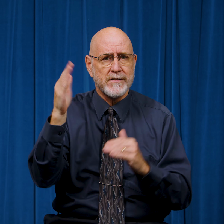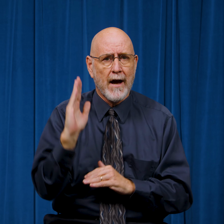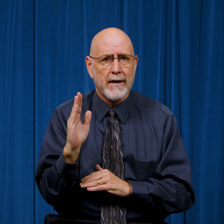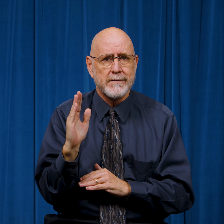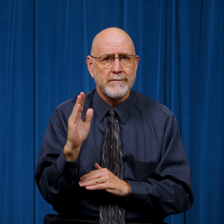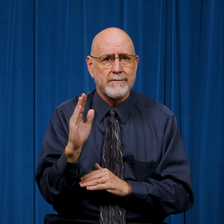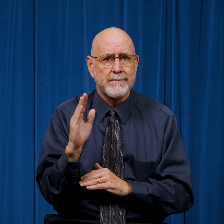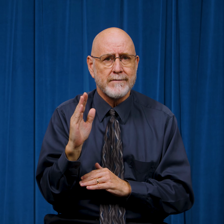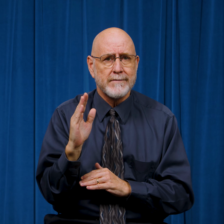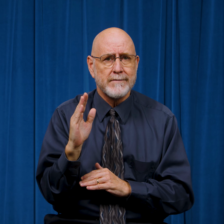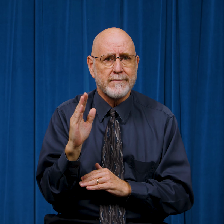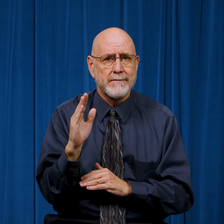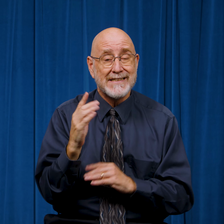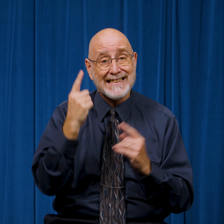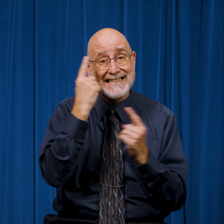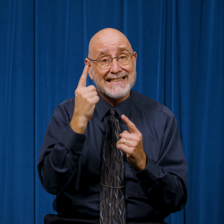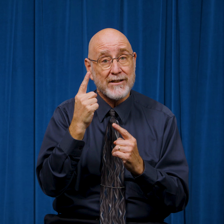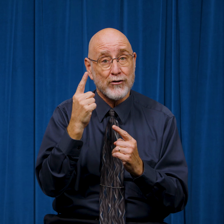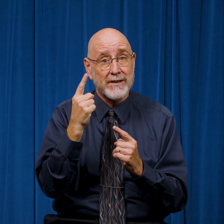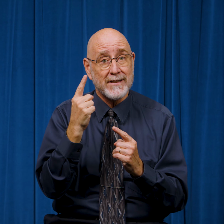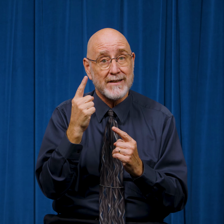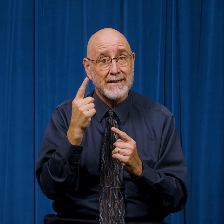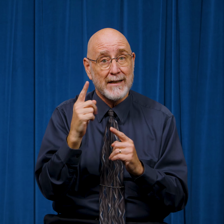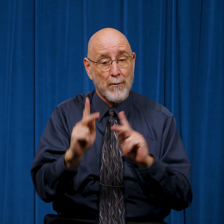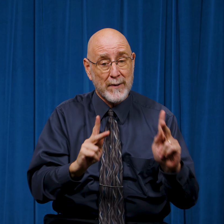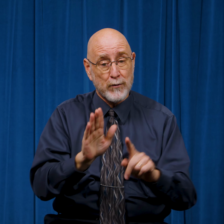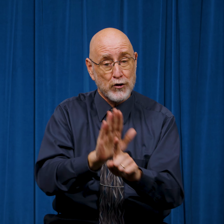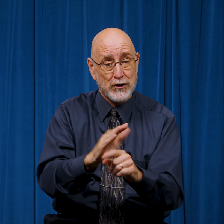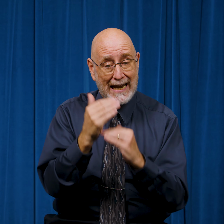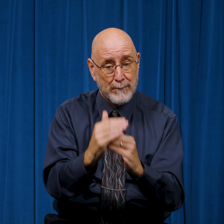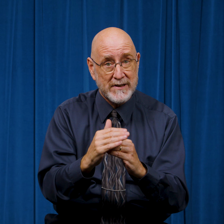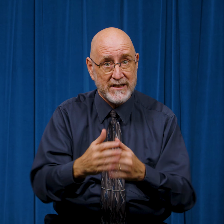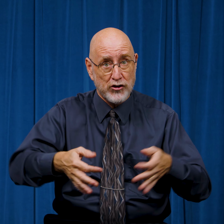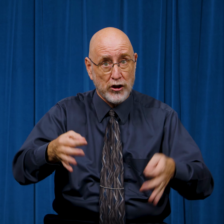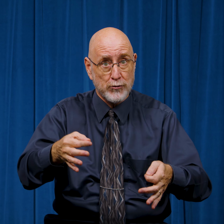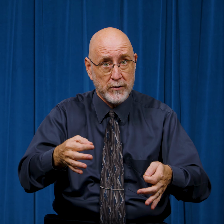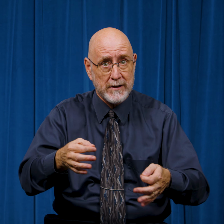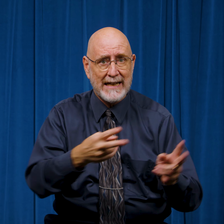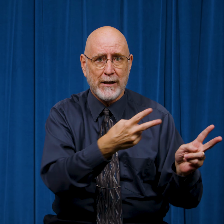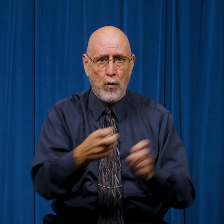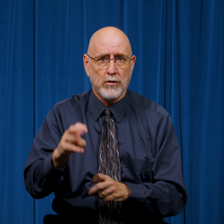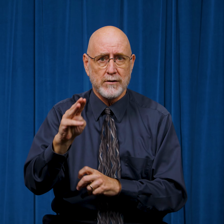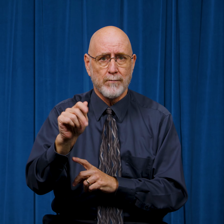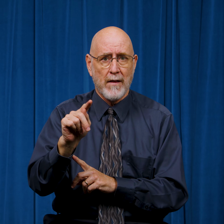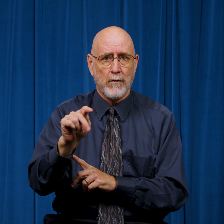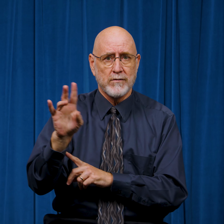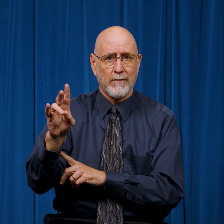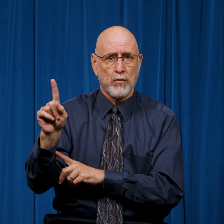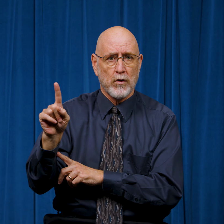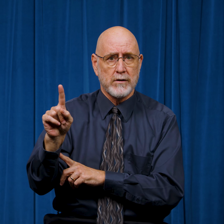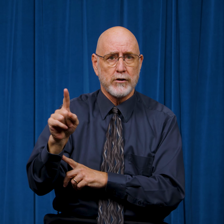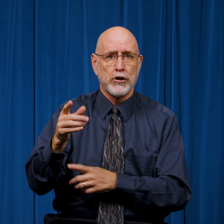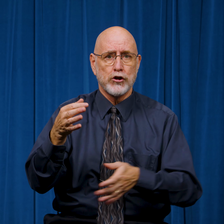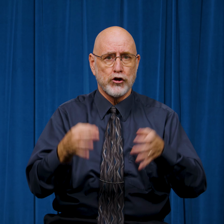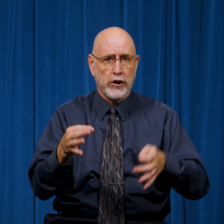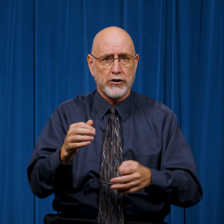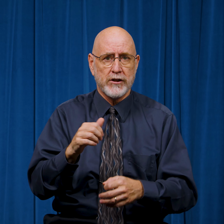In considering the limitation of man's judgment, he quotes Matthew 7:1 on judging fairly.